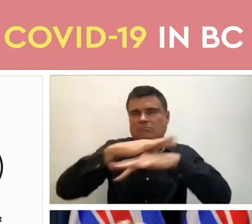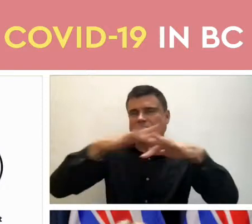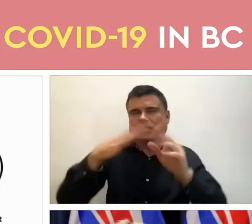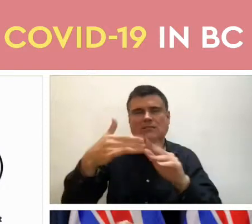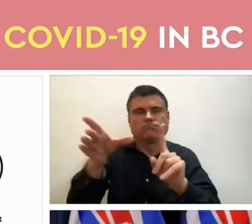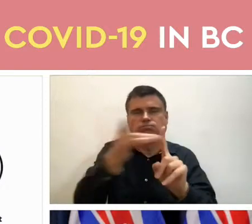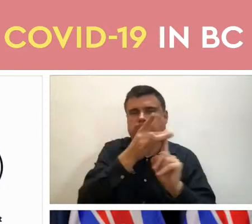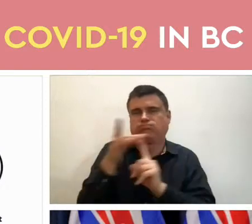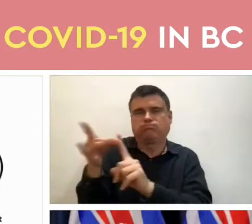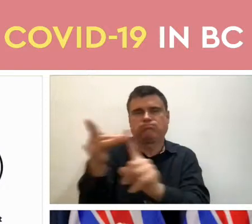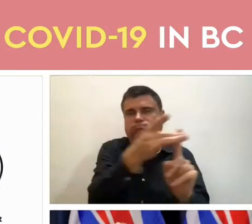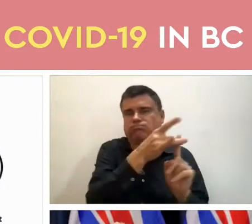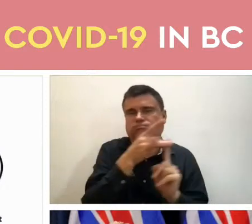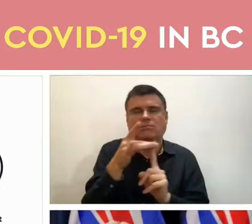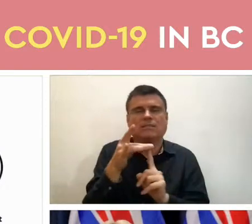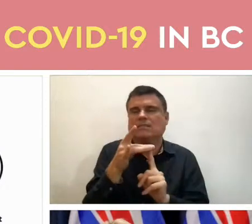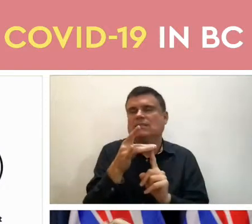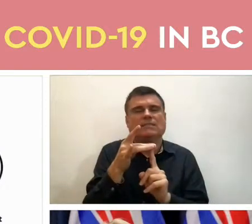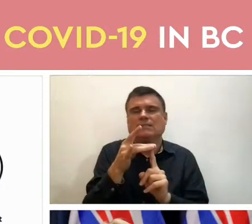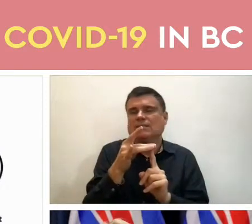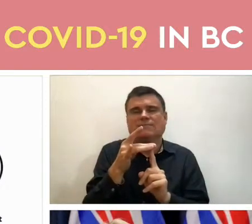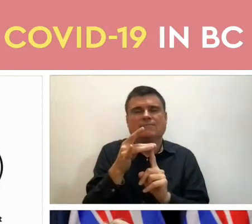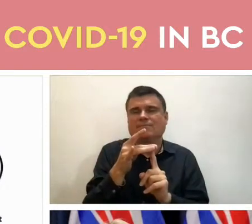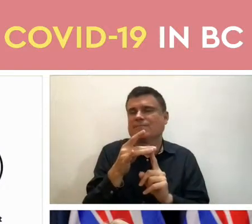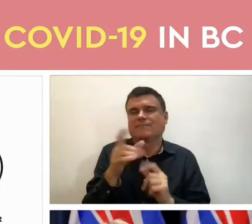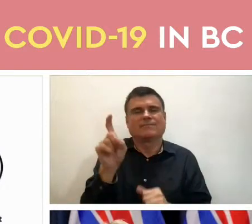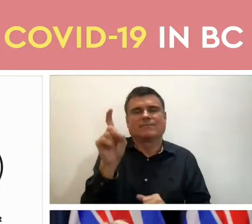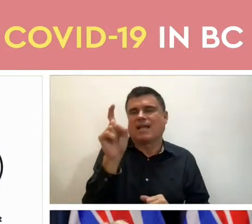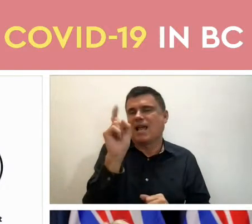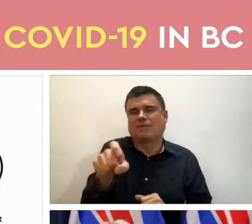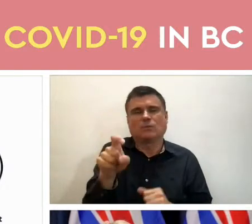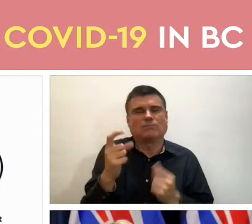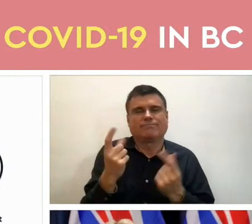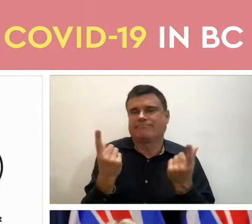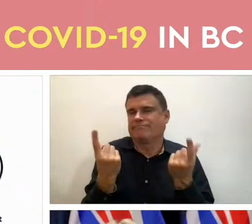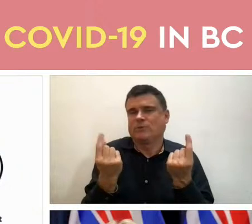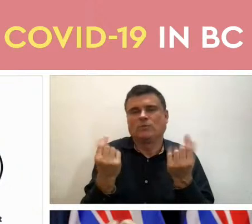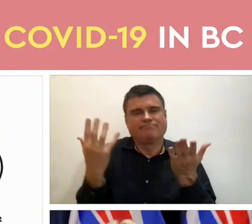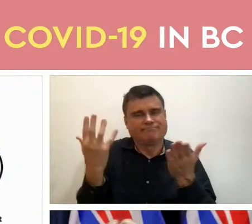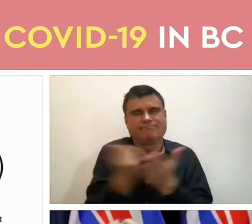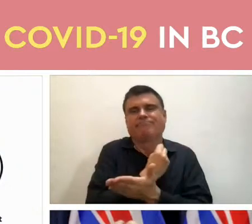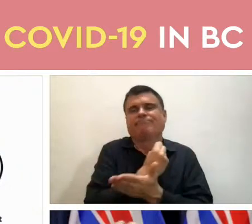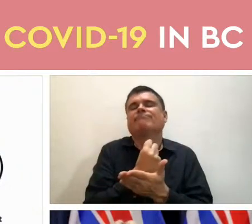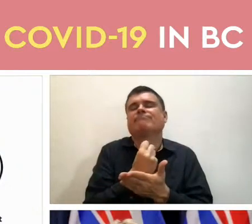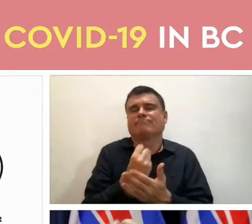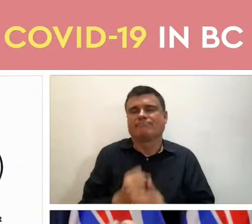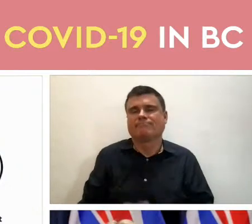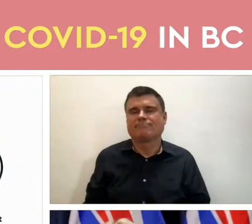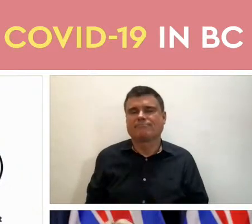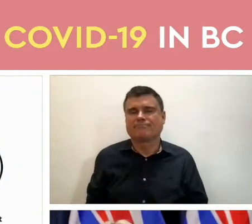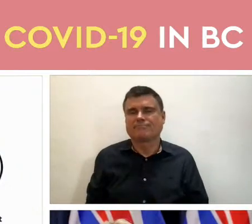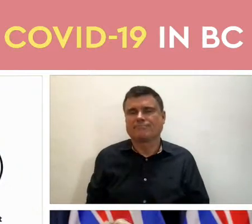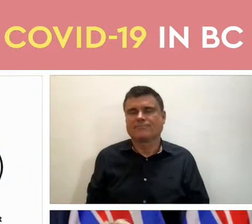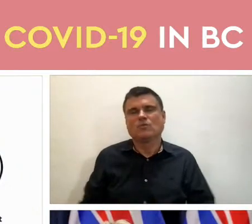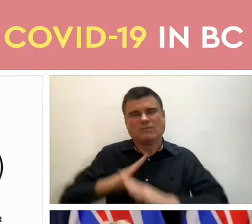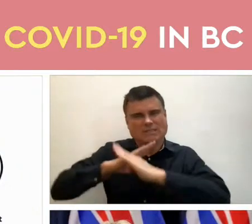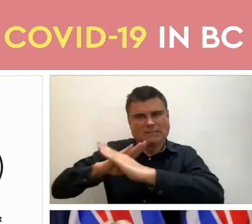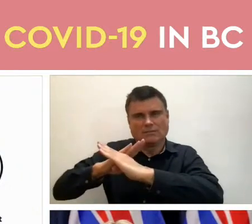So we need to go to the very